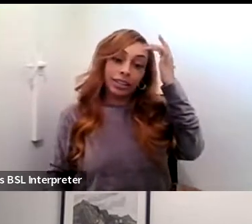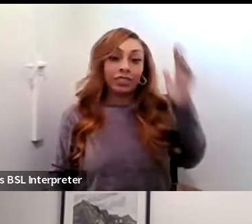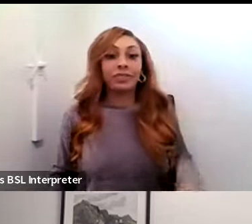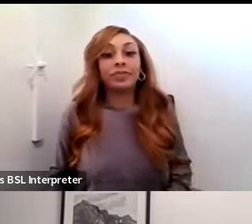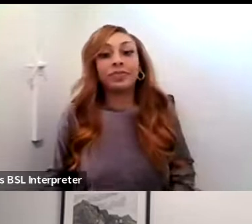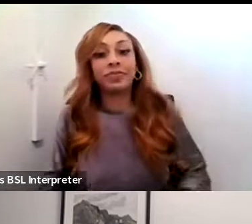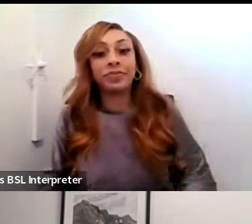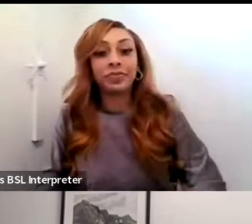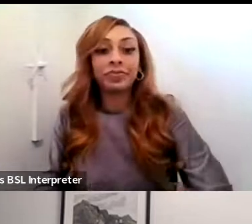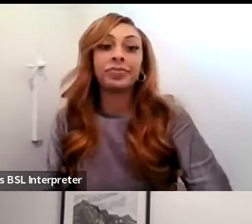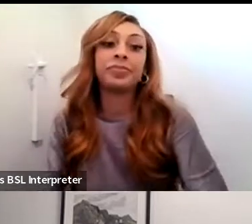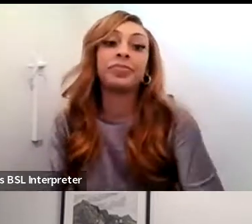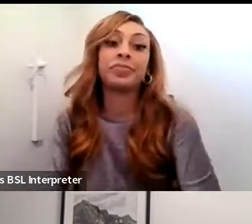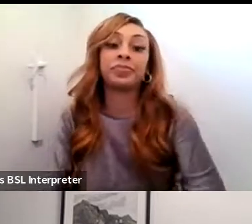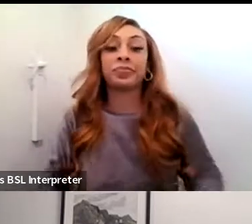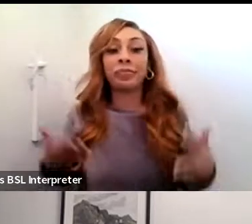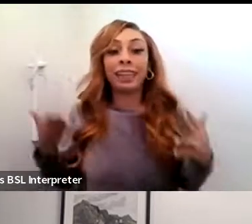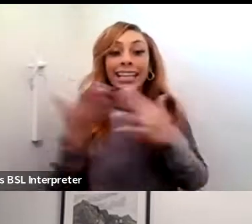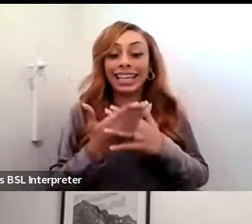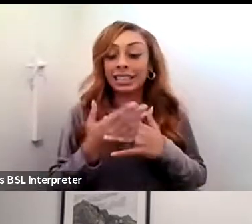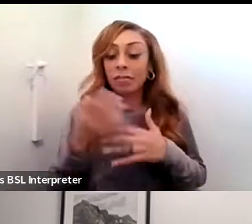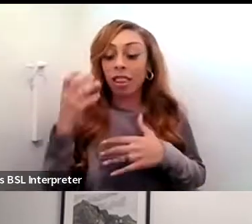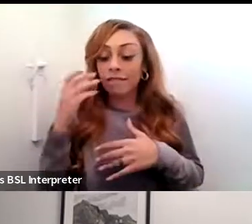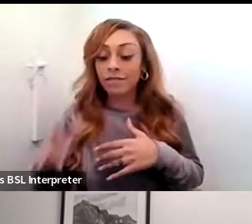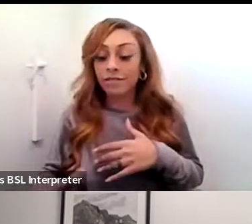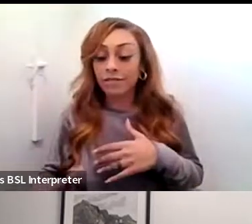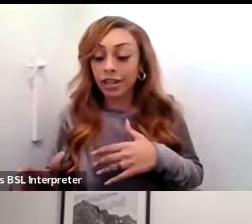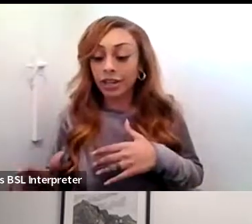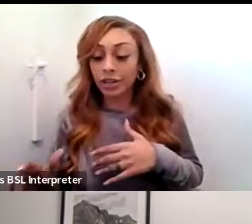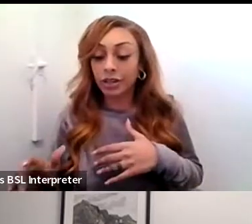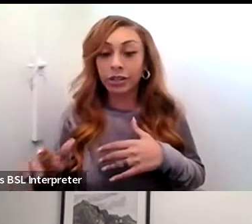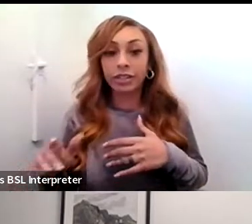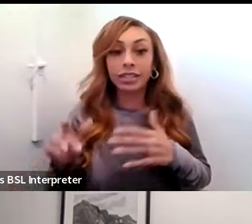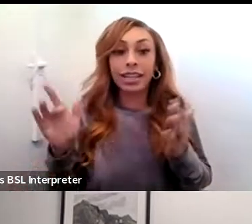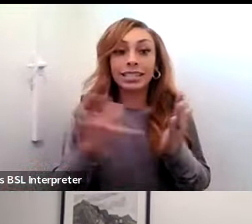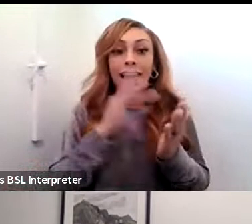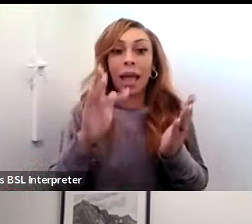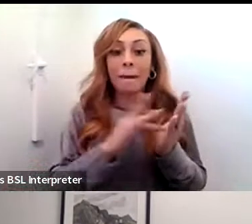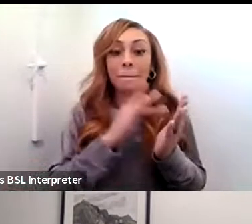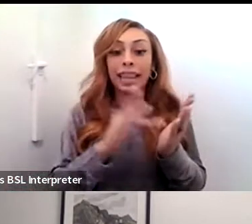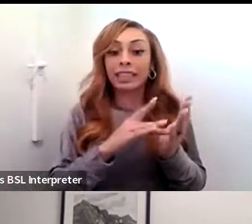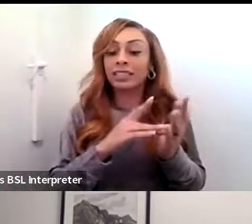and tablets as well, which added a whole new gremlin into the Zoom machine and that was quite an issue quite a few times